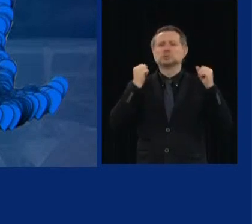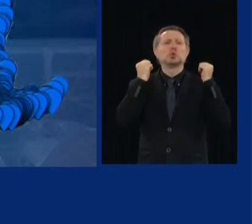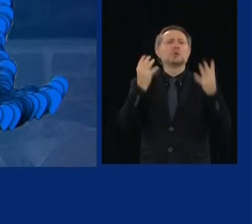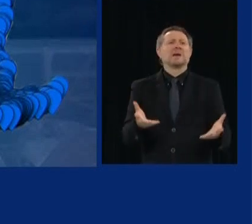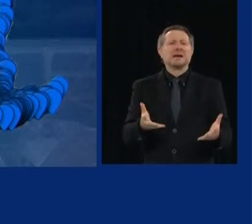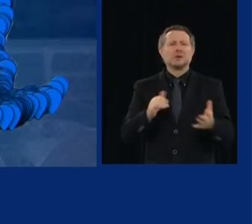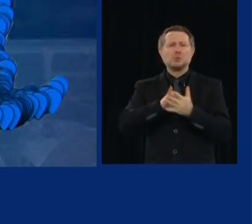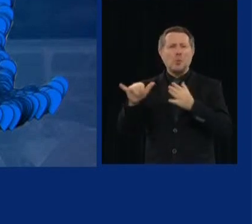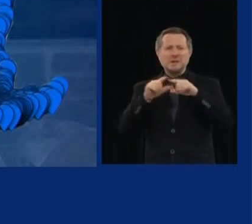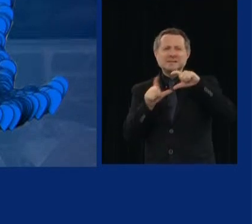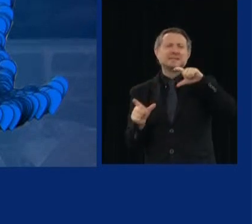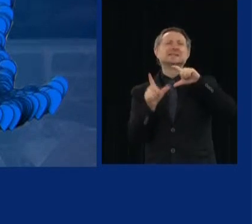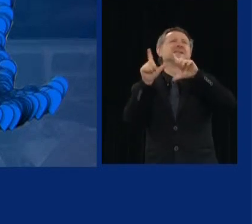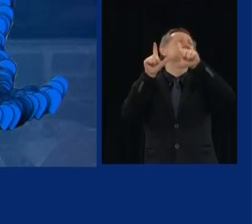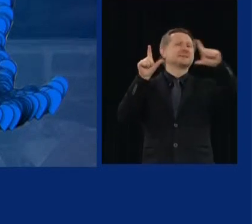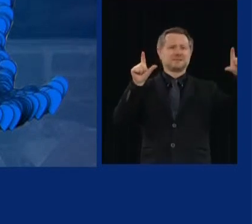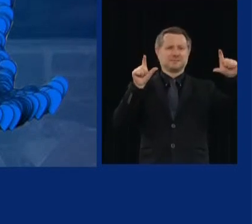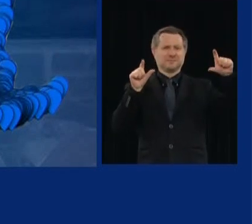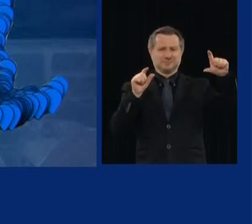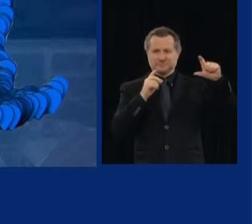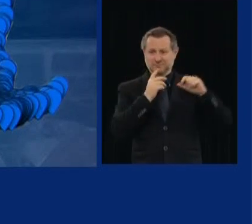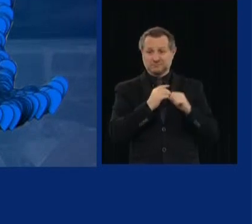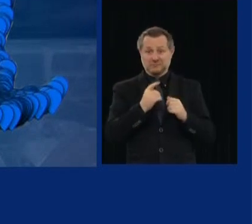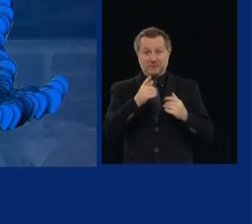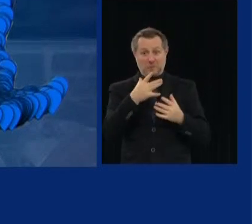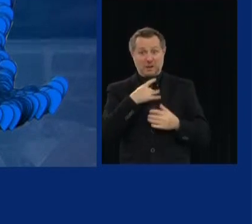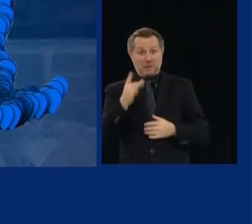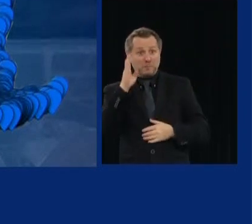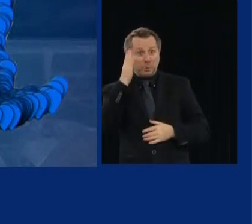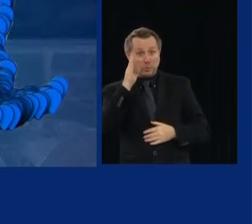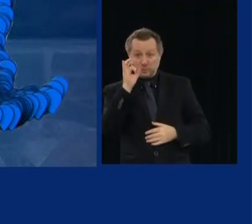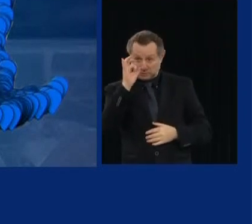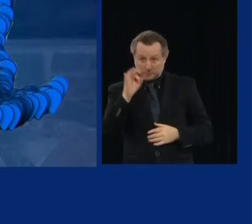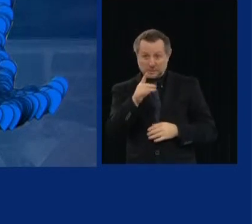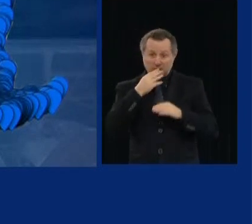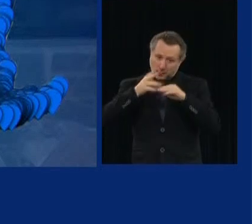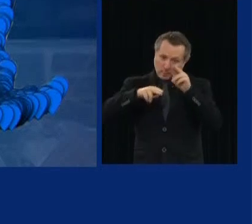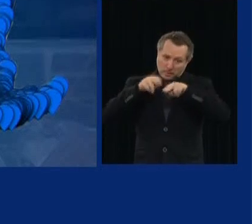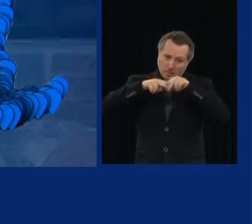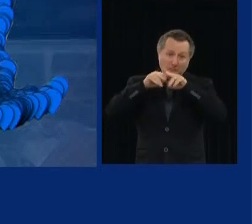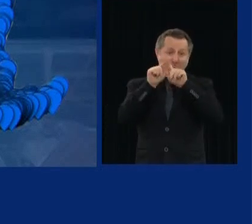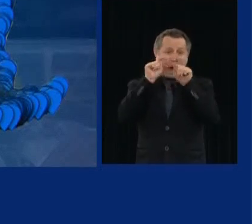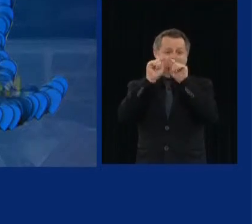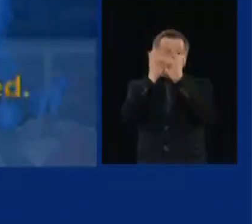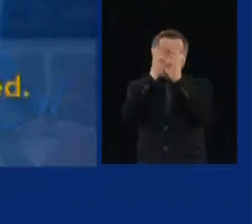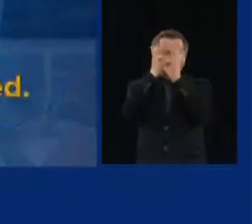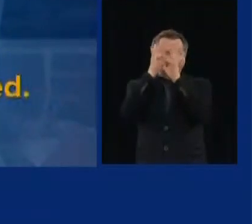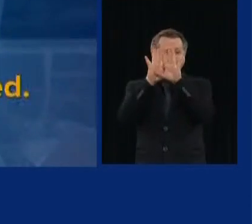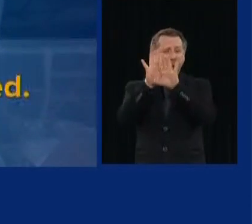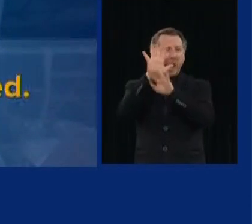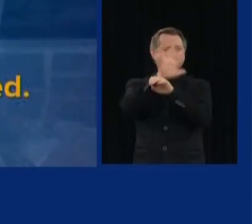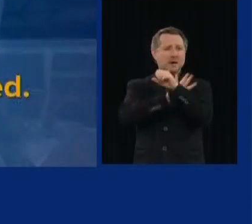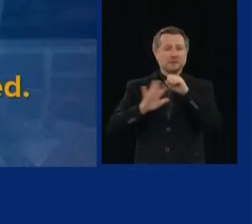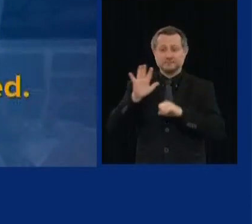THAT'S WHAT A MAP LOOKS LIKE WHEN YOU PLOT ALL THE SITES.